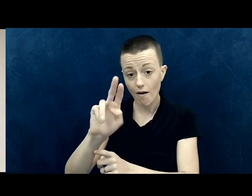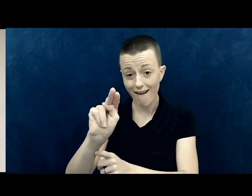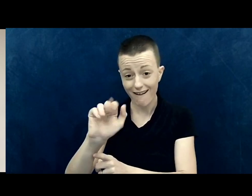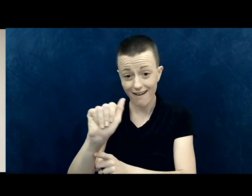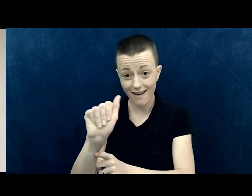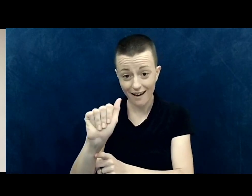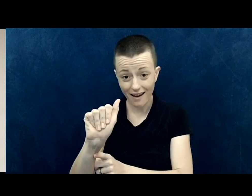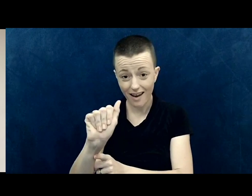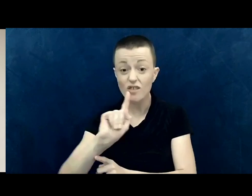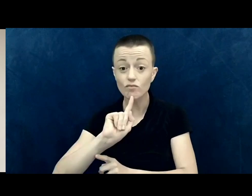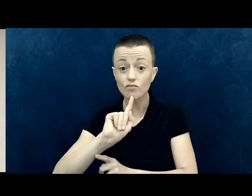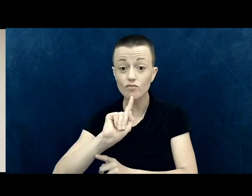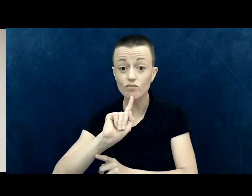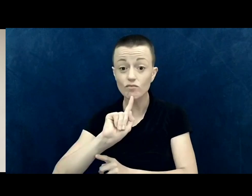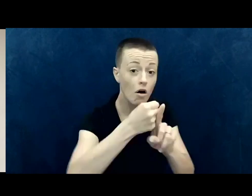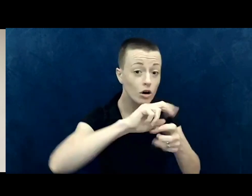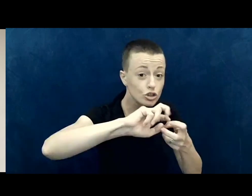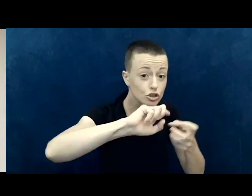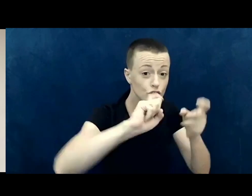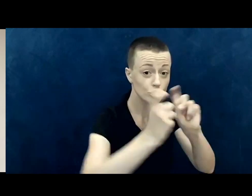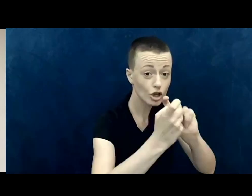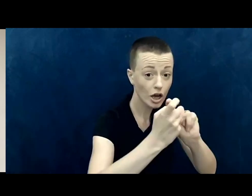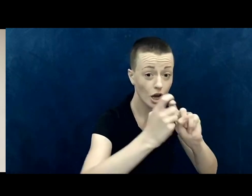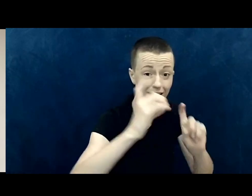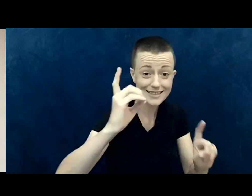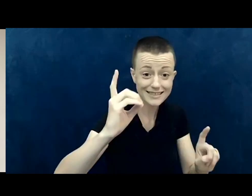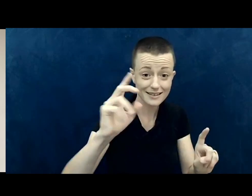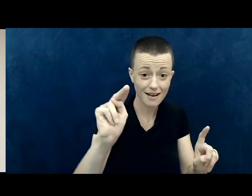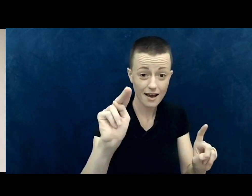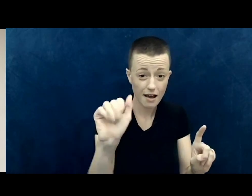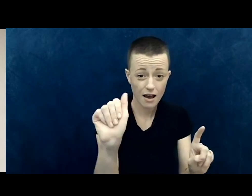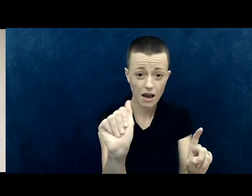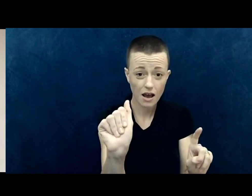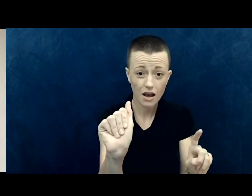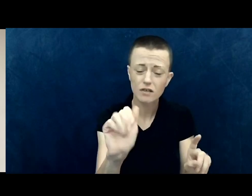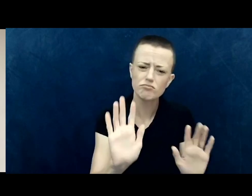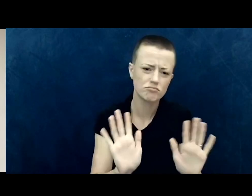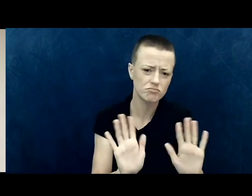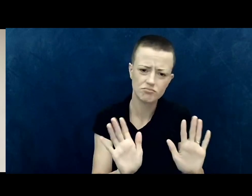Actually, the mRNA disintegrates rapidly - it’s dissolved within minutes to hours.